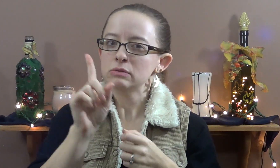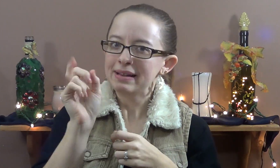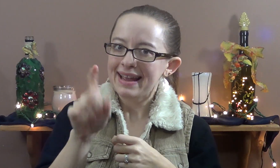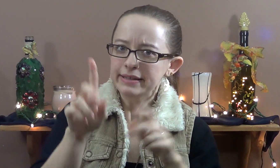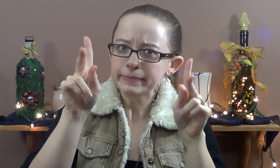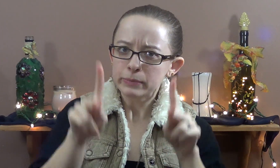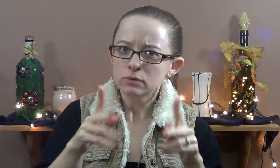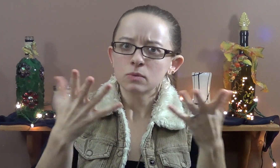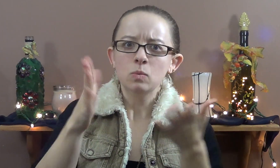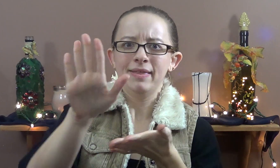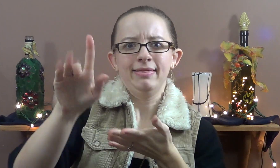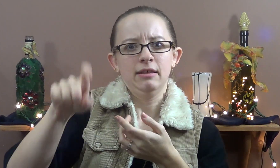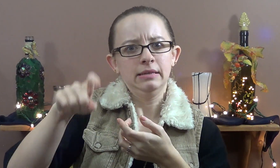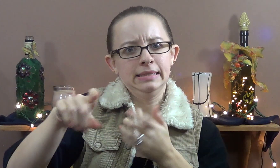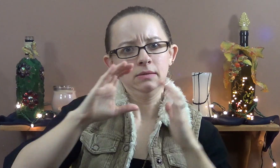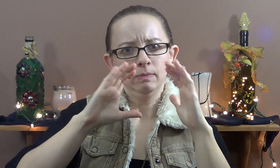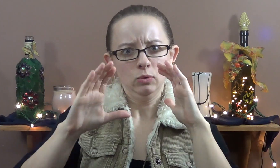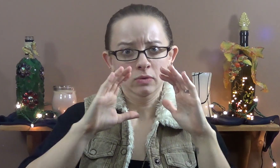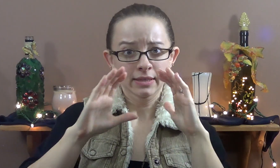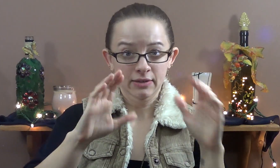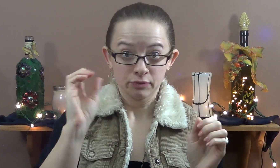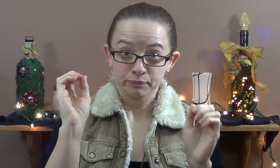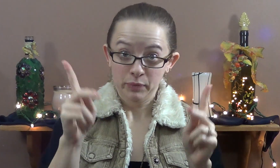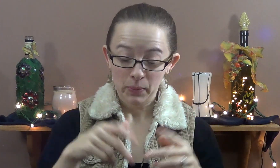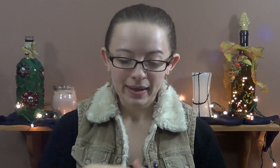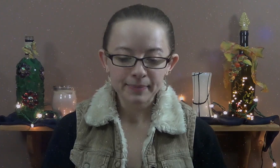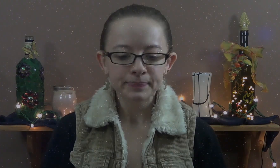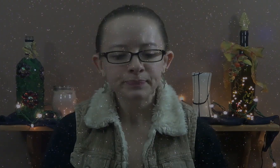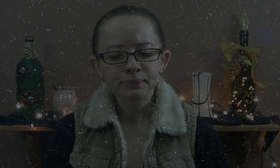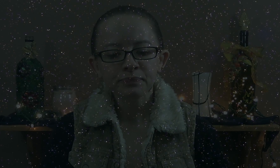So you don't know. Just make sure you ask the person what they need.